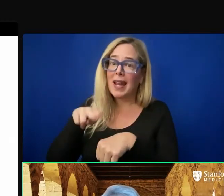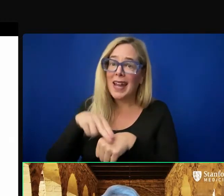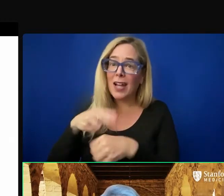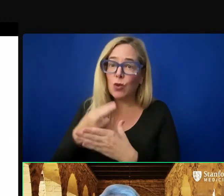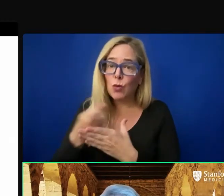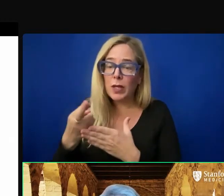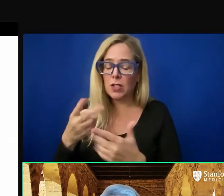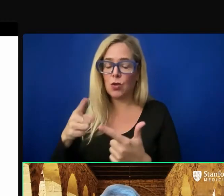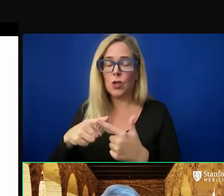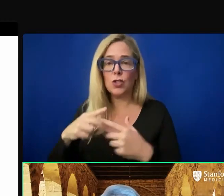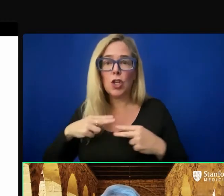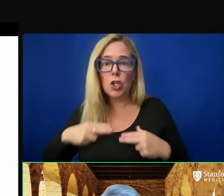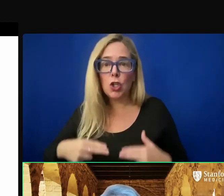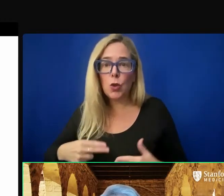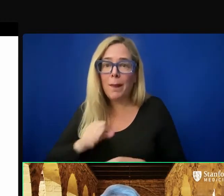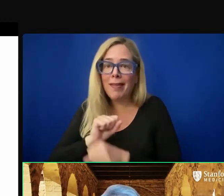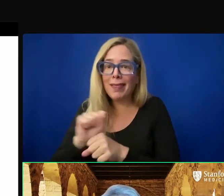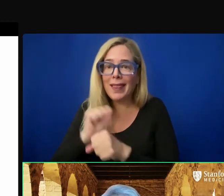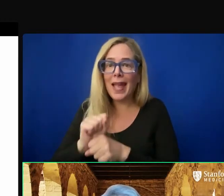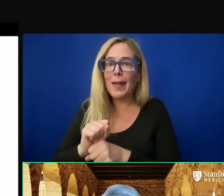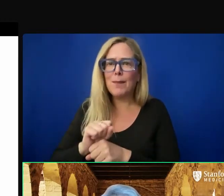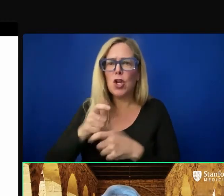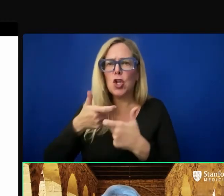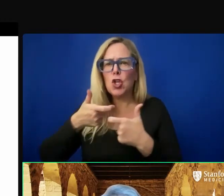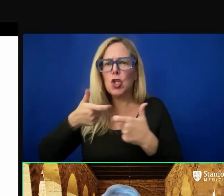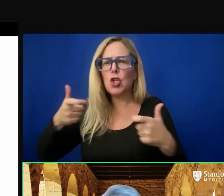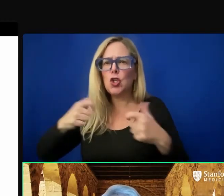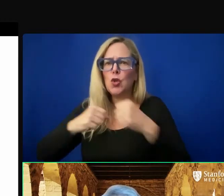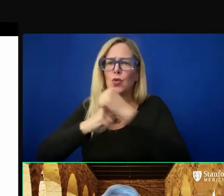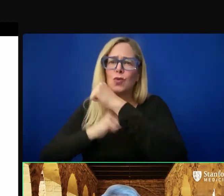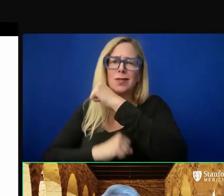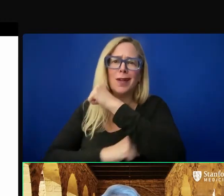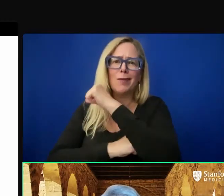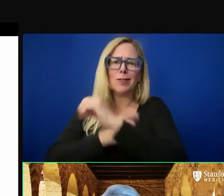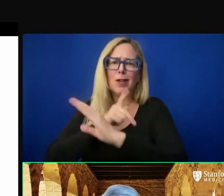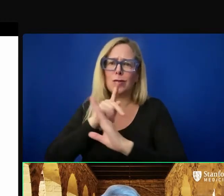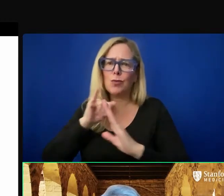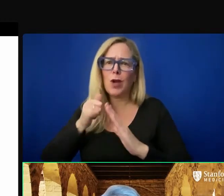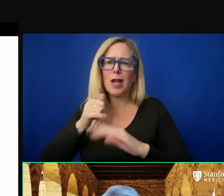a giant infrastructure project with logistical demands that span the planet.